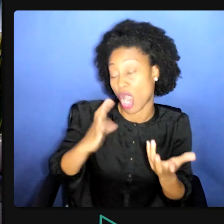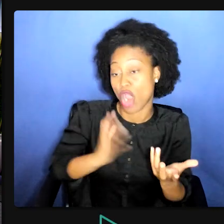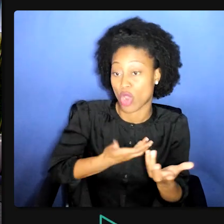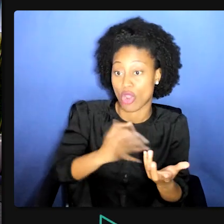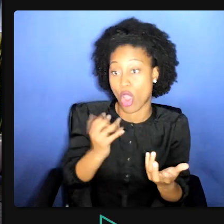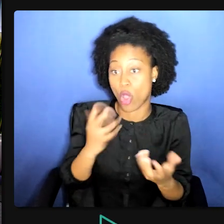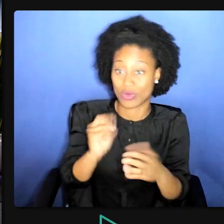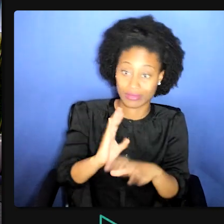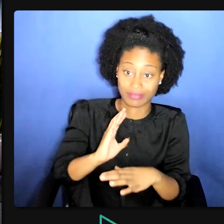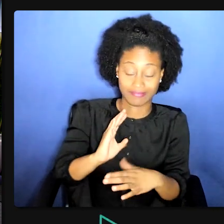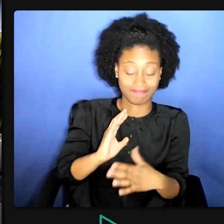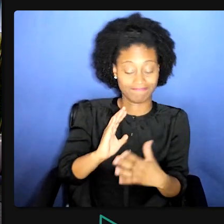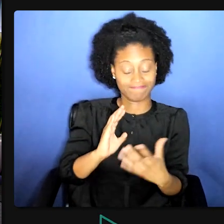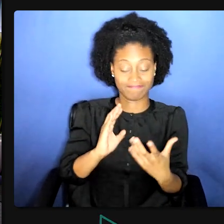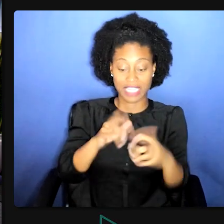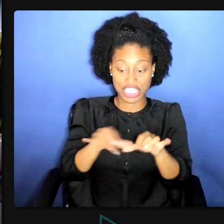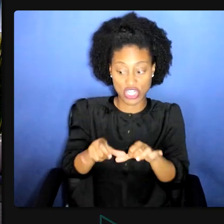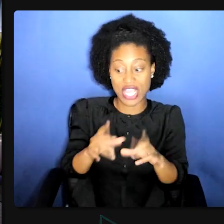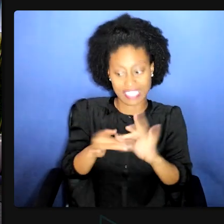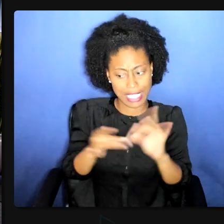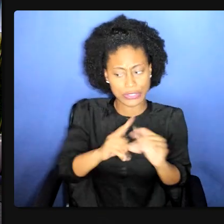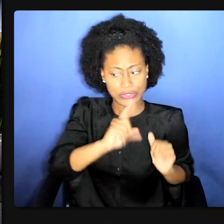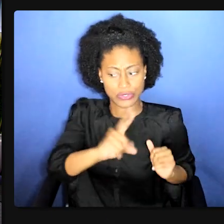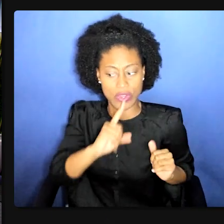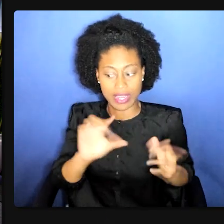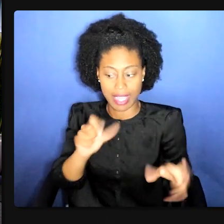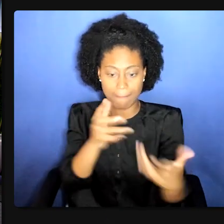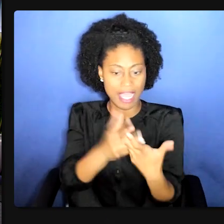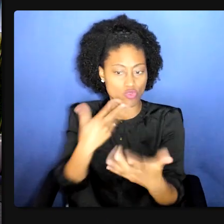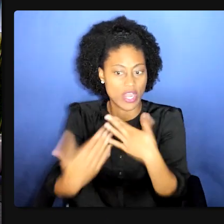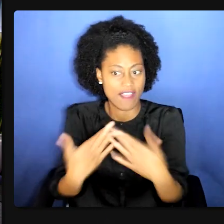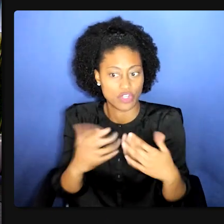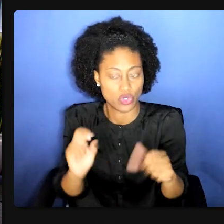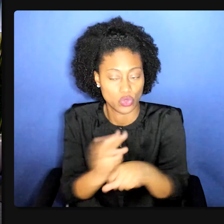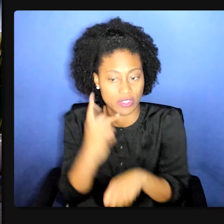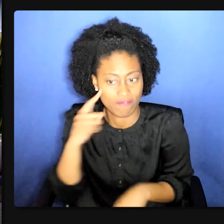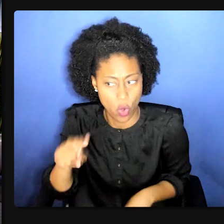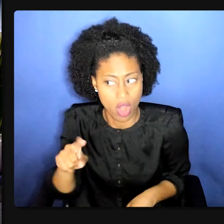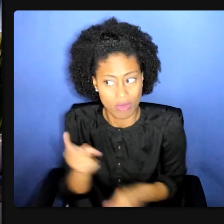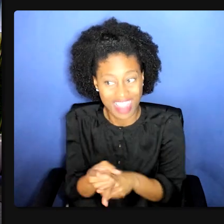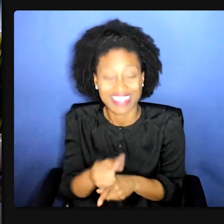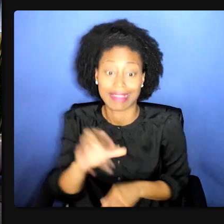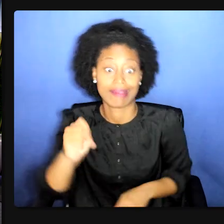uh you can be assured that it'll be battle tested for whatever scale you might need for sure yeah